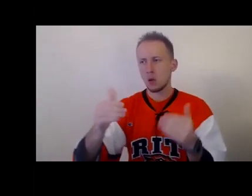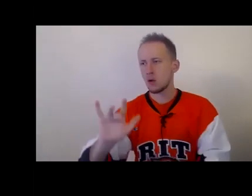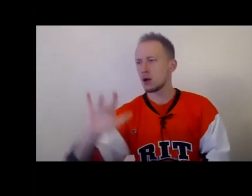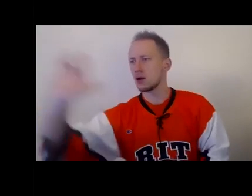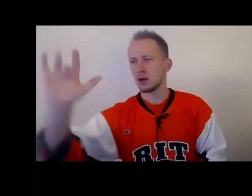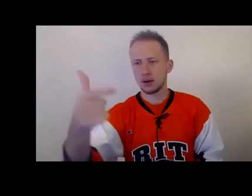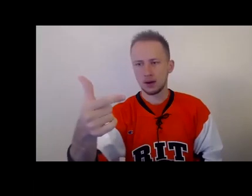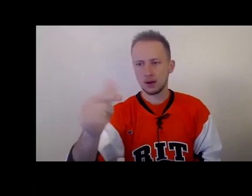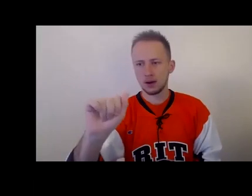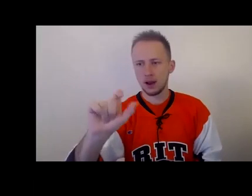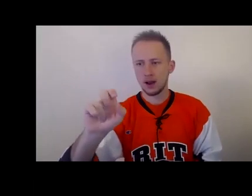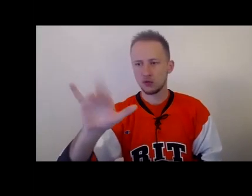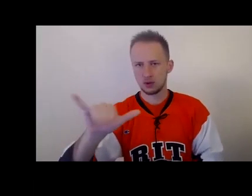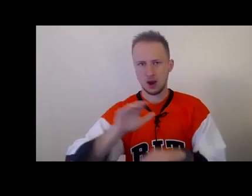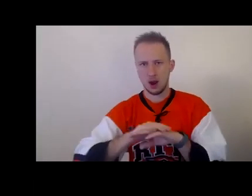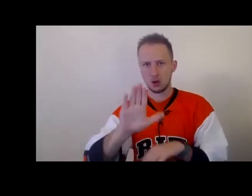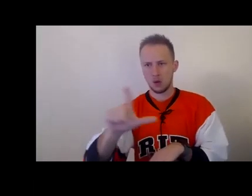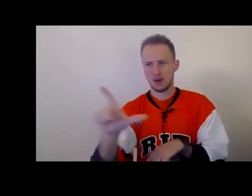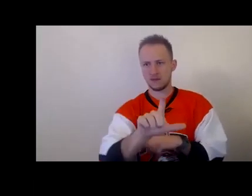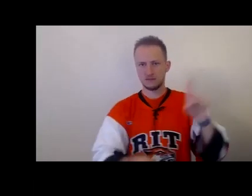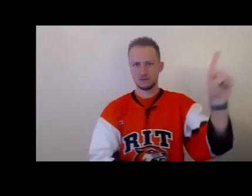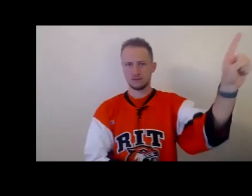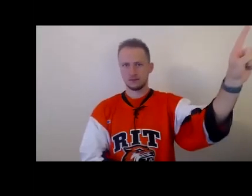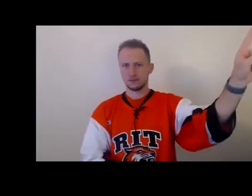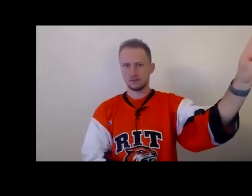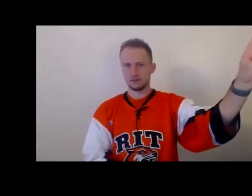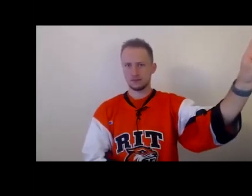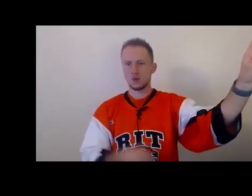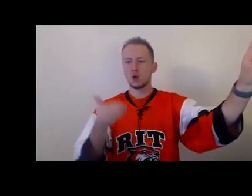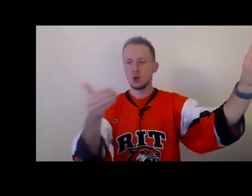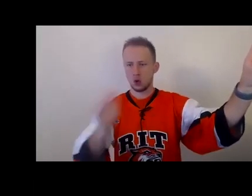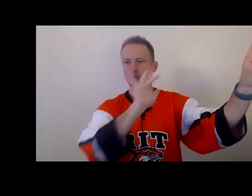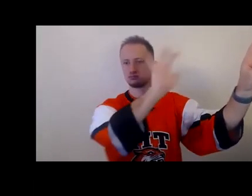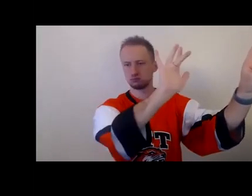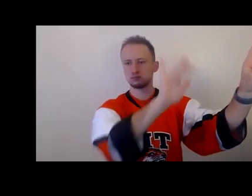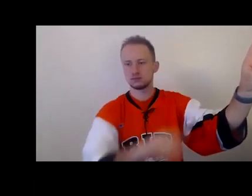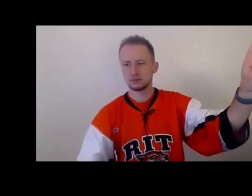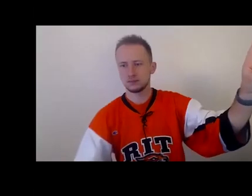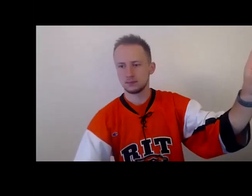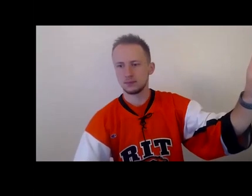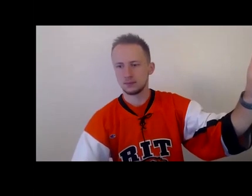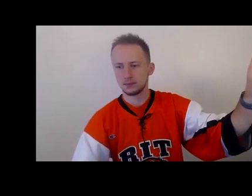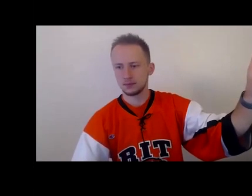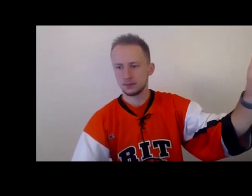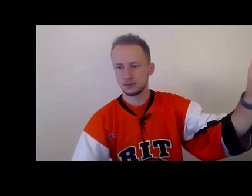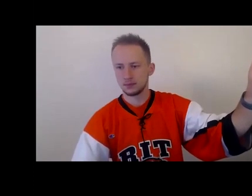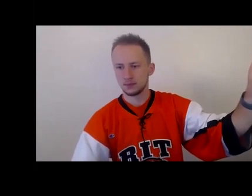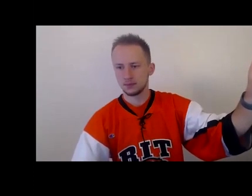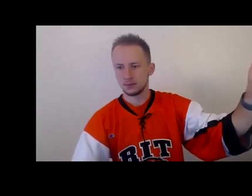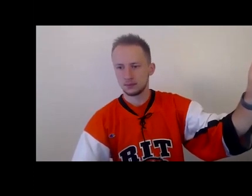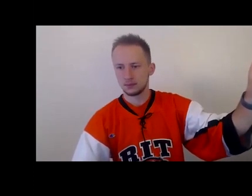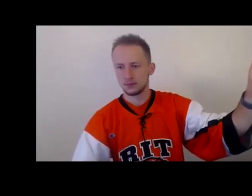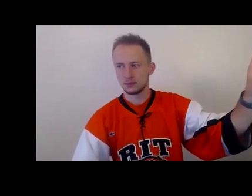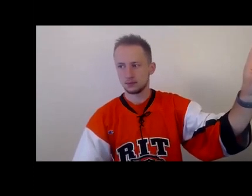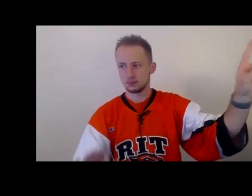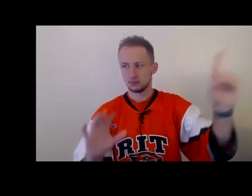Go ahead on the top left-hand side of your screen, click on view, and then in the drop-down, click on gallery.